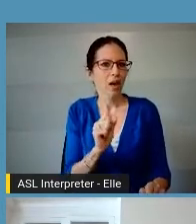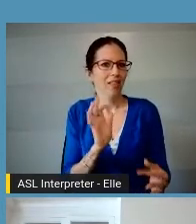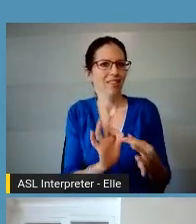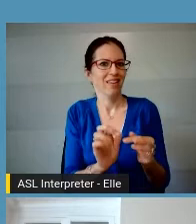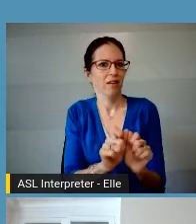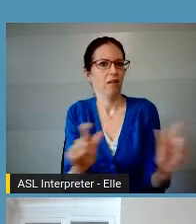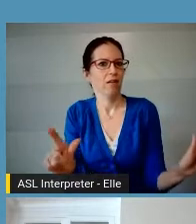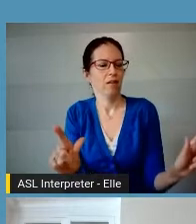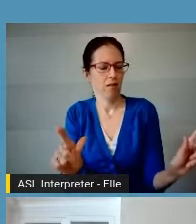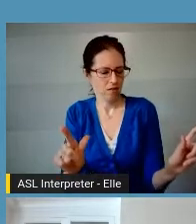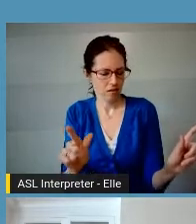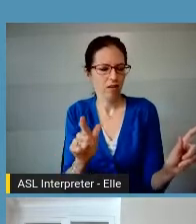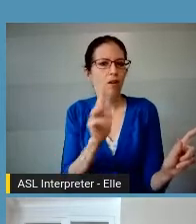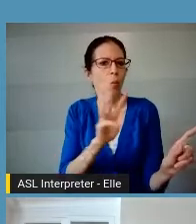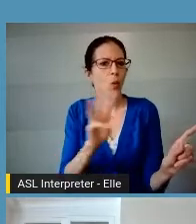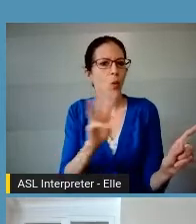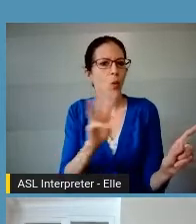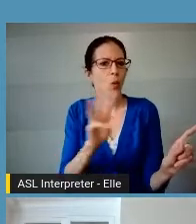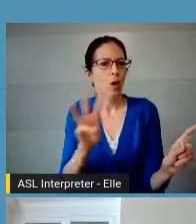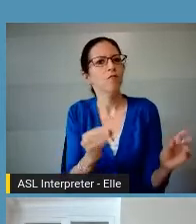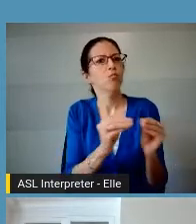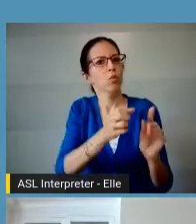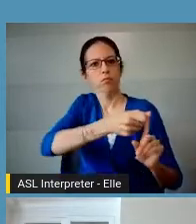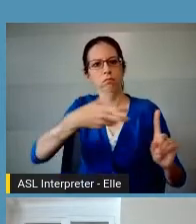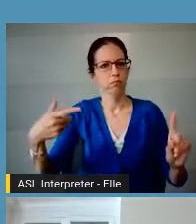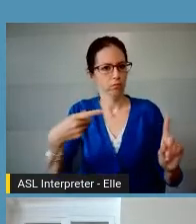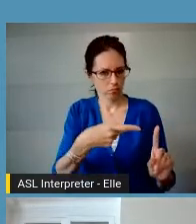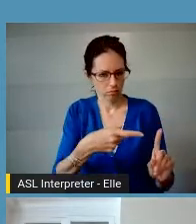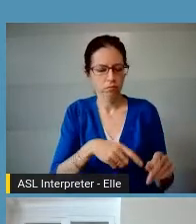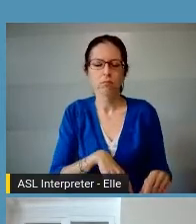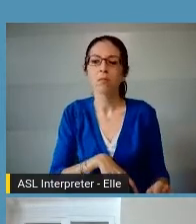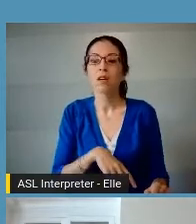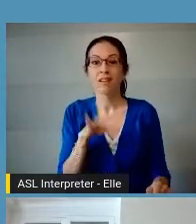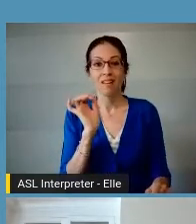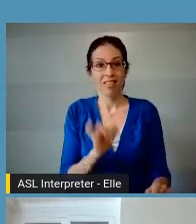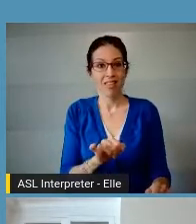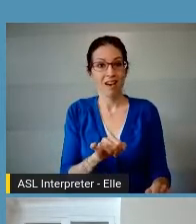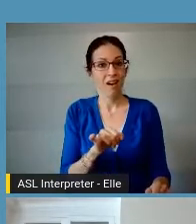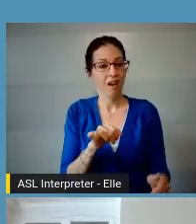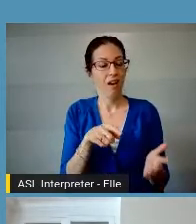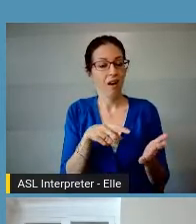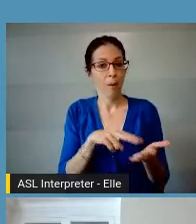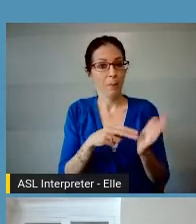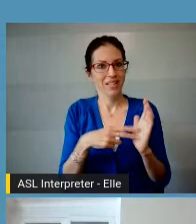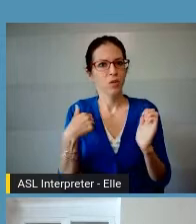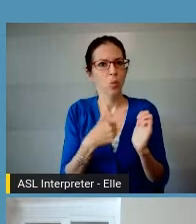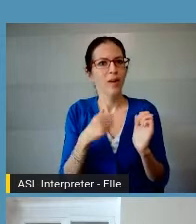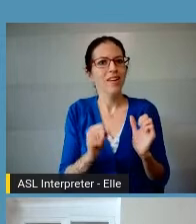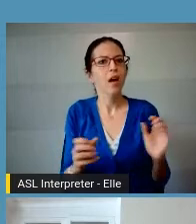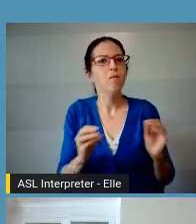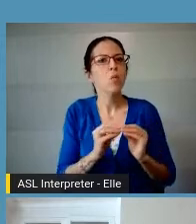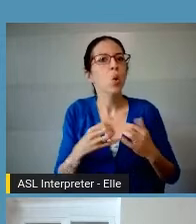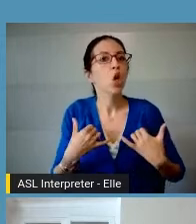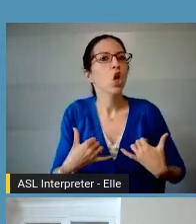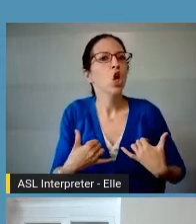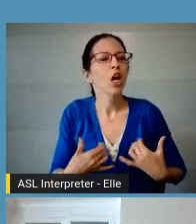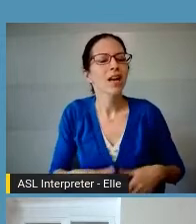more descriptions of those. And that allowed us to be current, dynamic but also show the